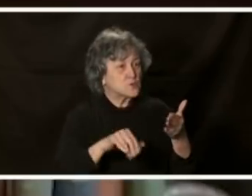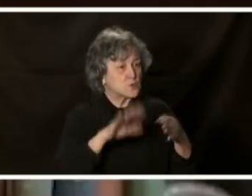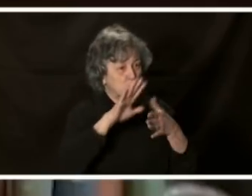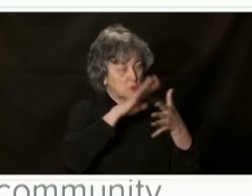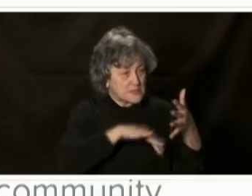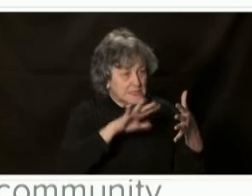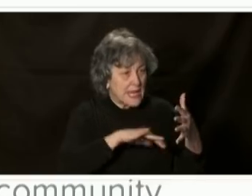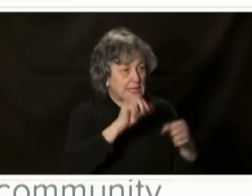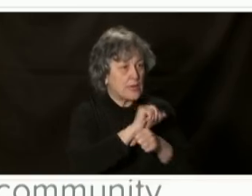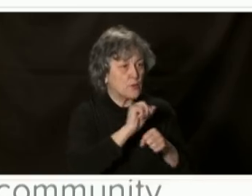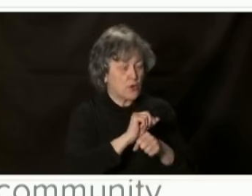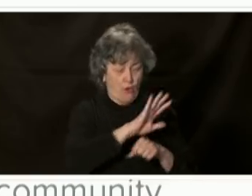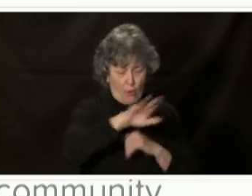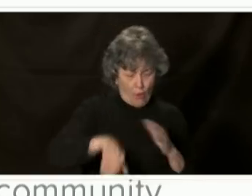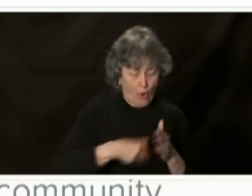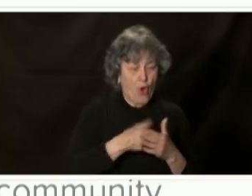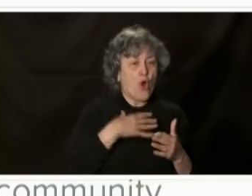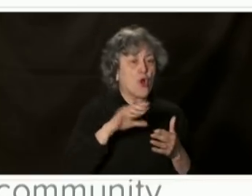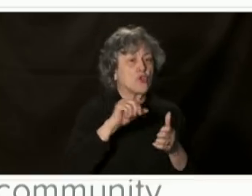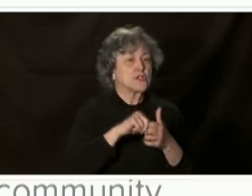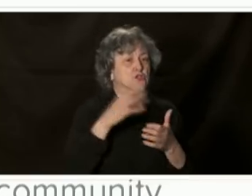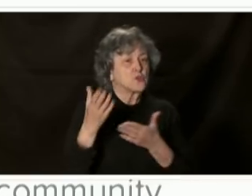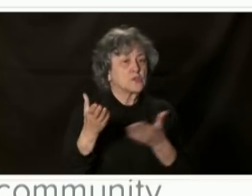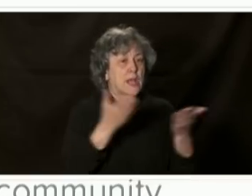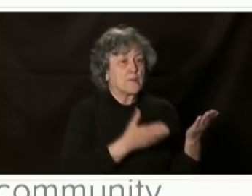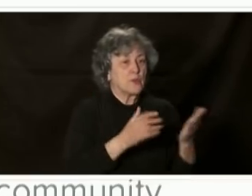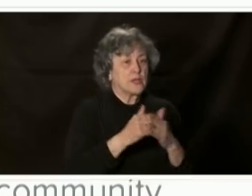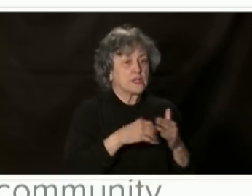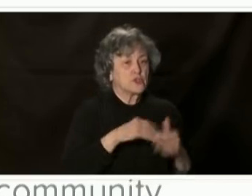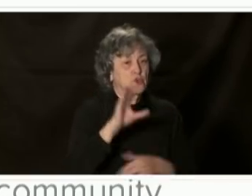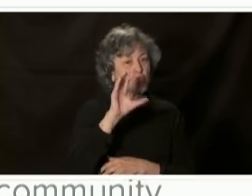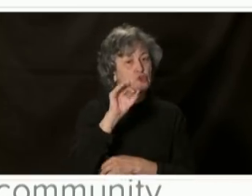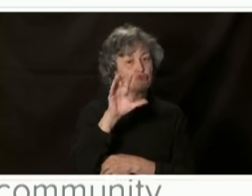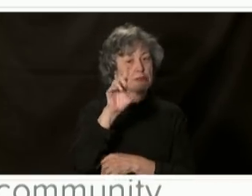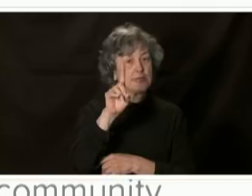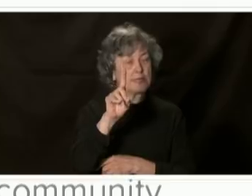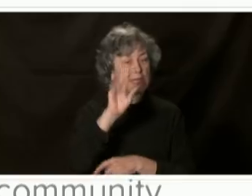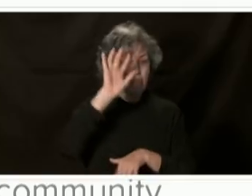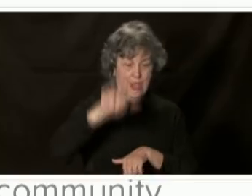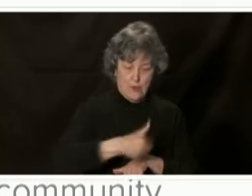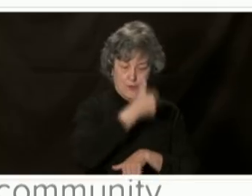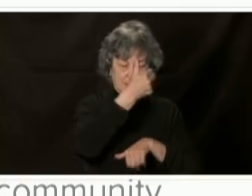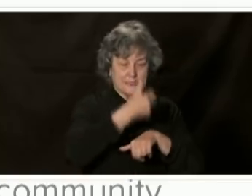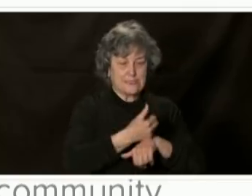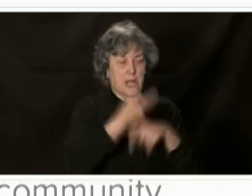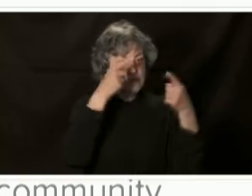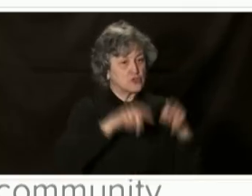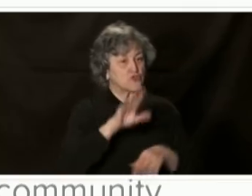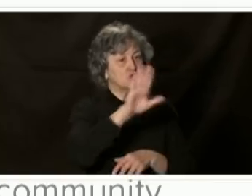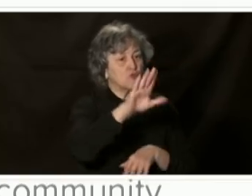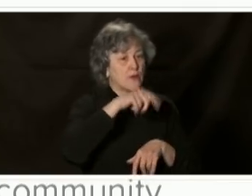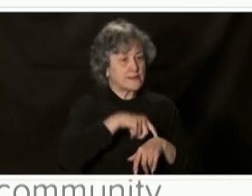ALL OF THOSE WHO EMBRACE THE UAB CREED, WHICH WAS ESTABLISHED DURING YOUR TIME HERE,